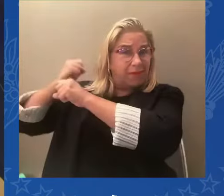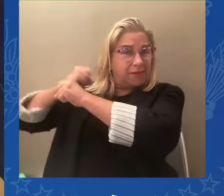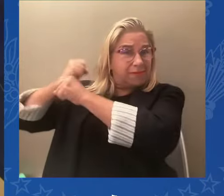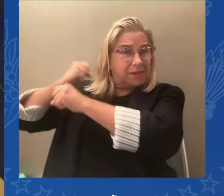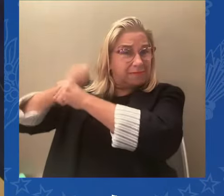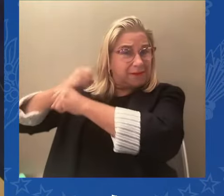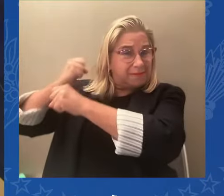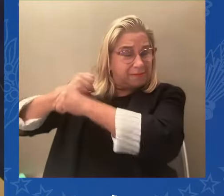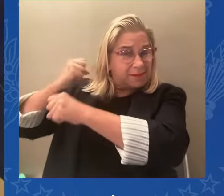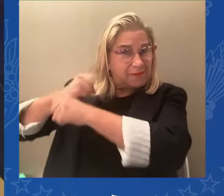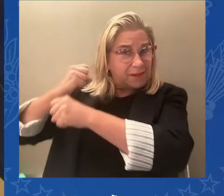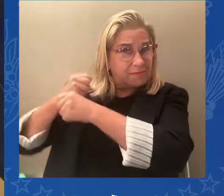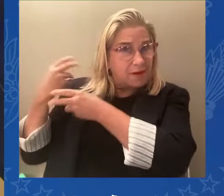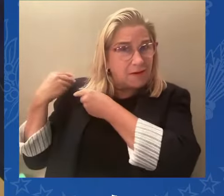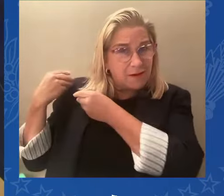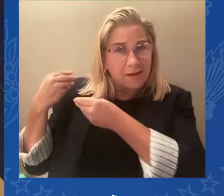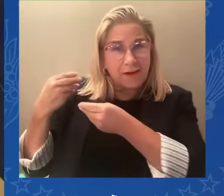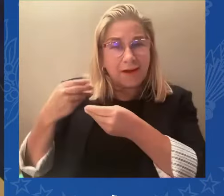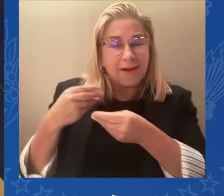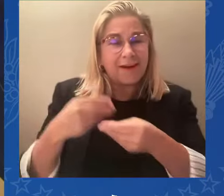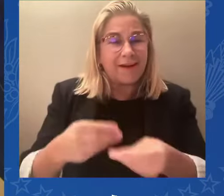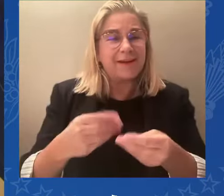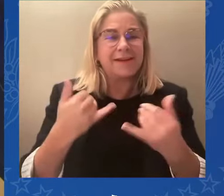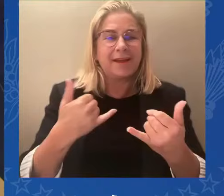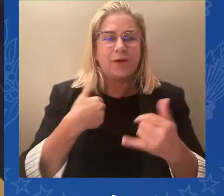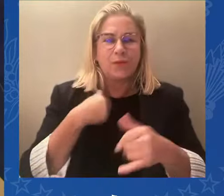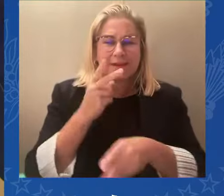and now the baton is in our hands.